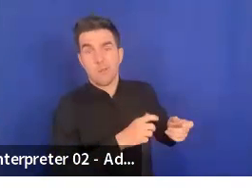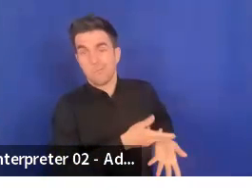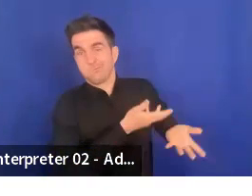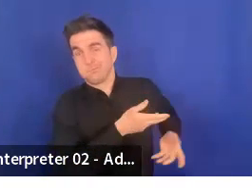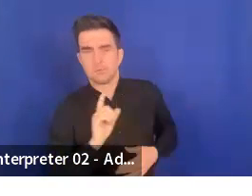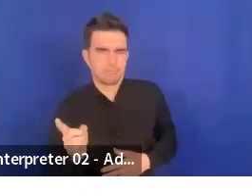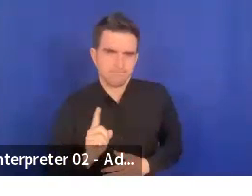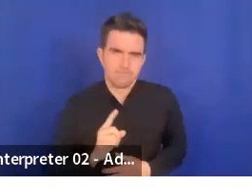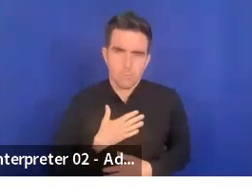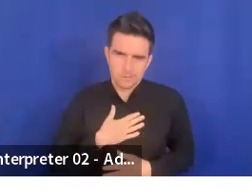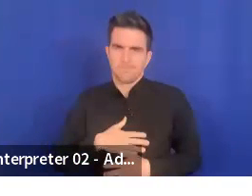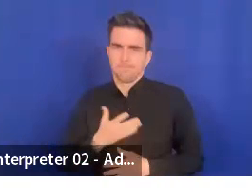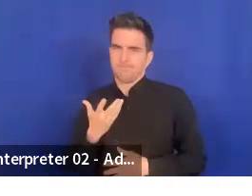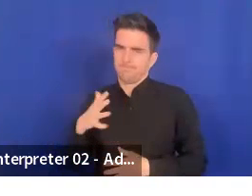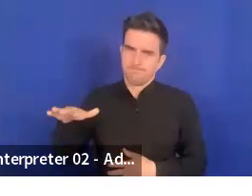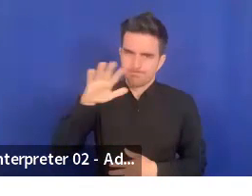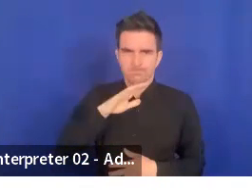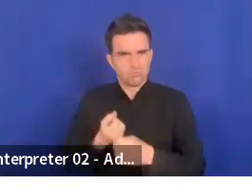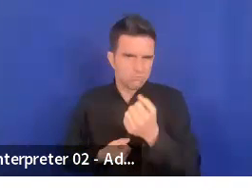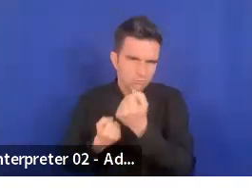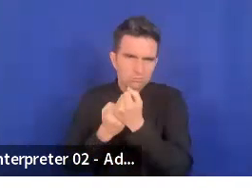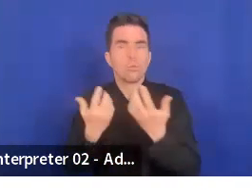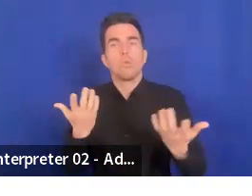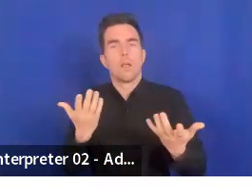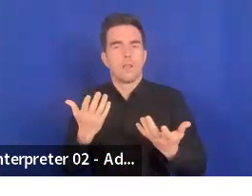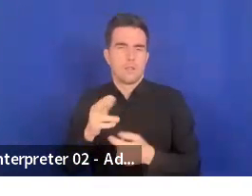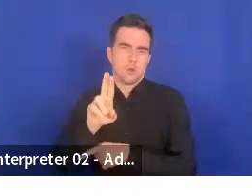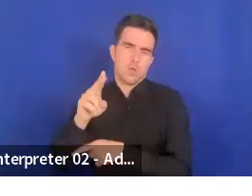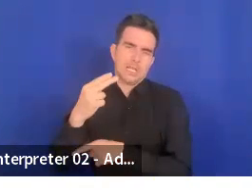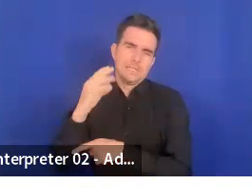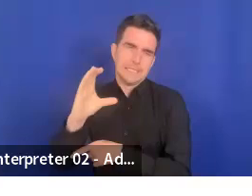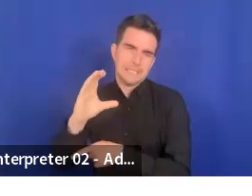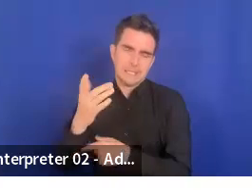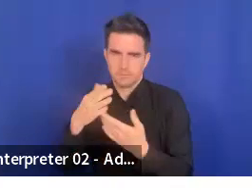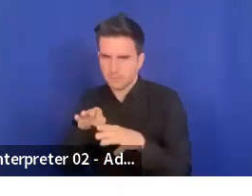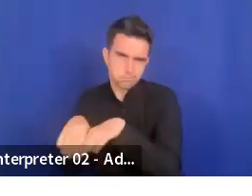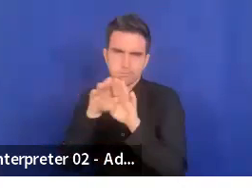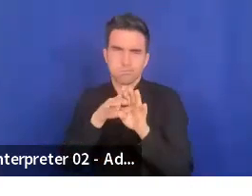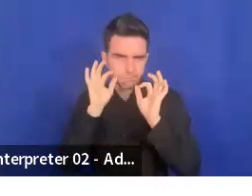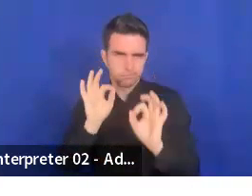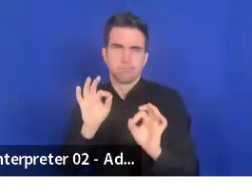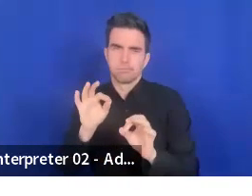priorities through a whole of government approach. That's what we want to see.